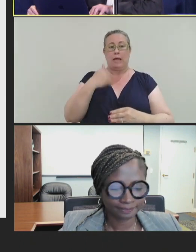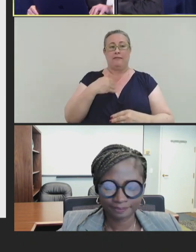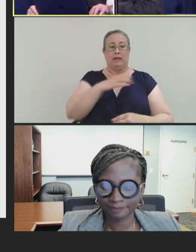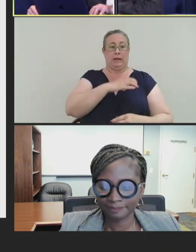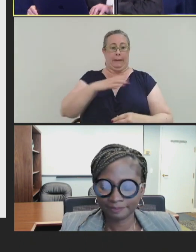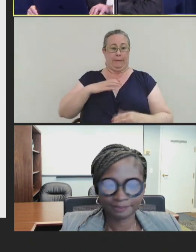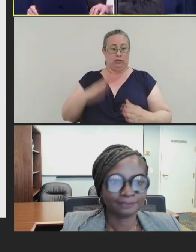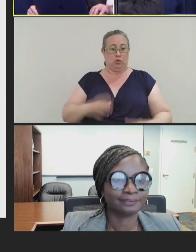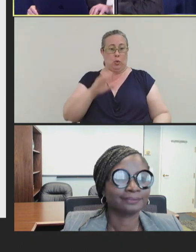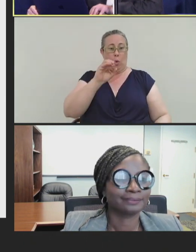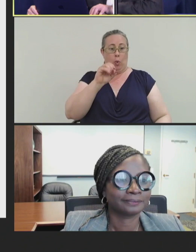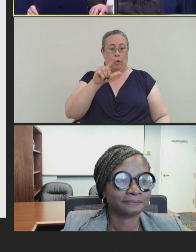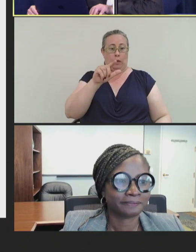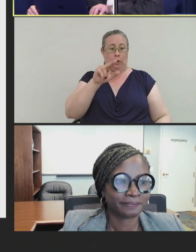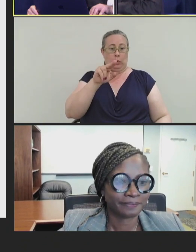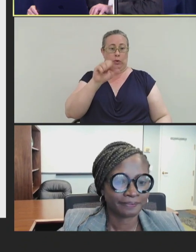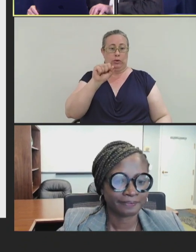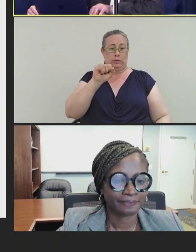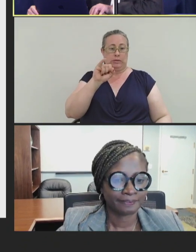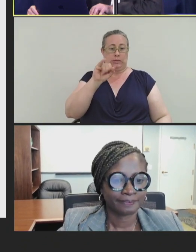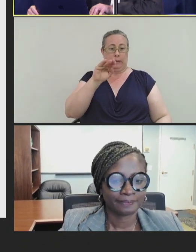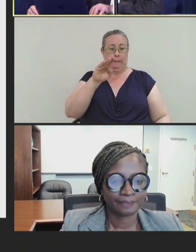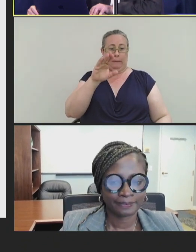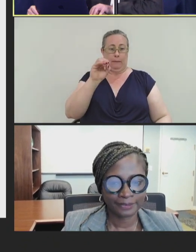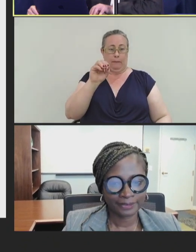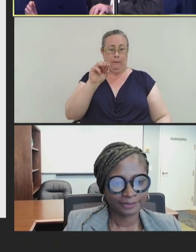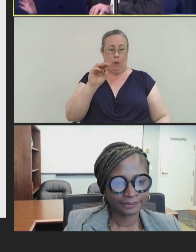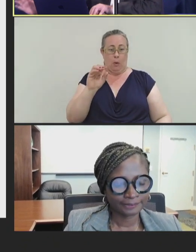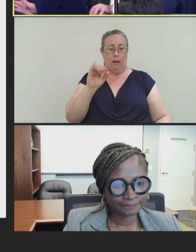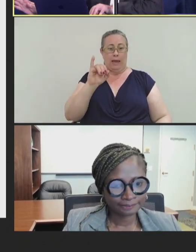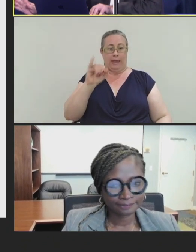Olusimbo Ige from the Chicago Department of Public Health -- and please pardon me